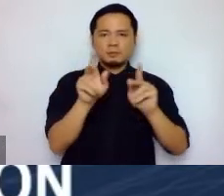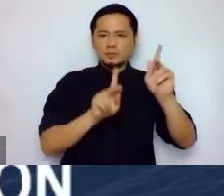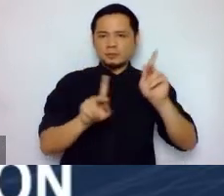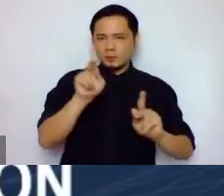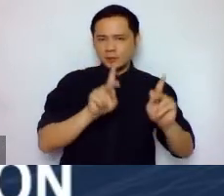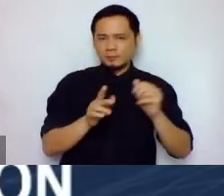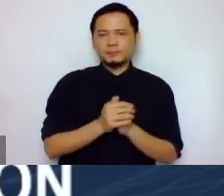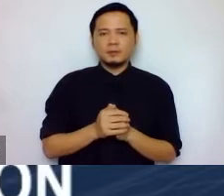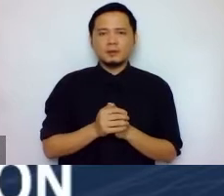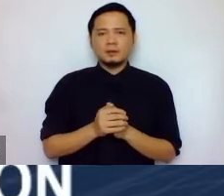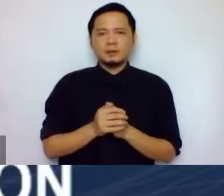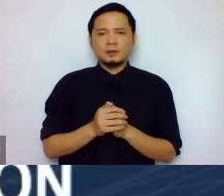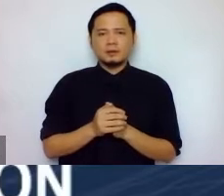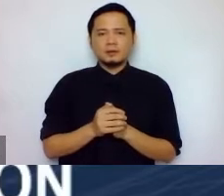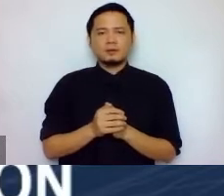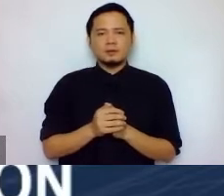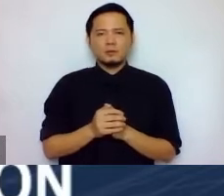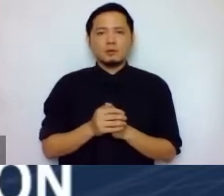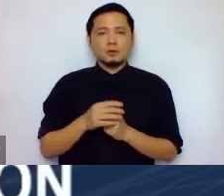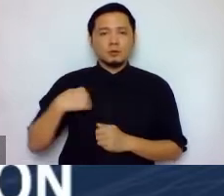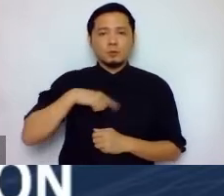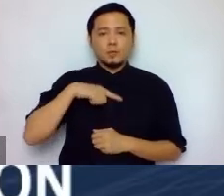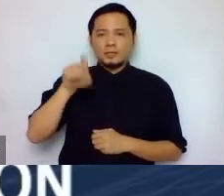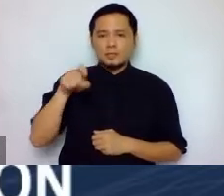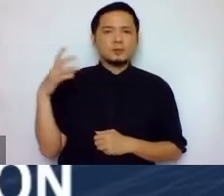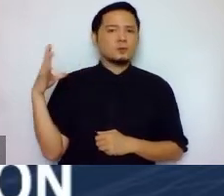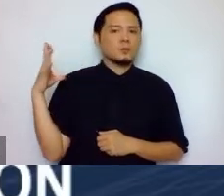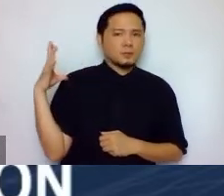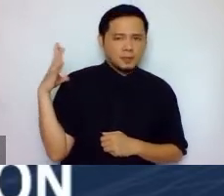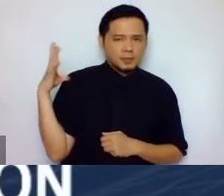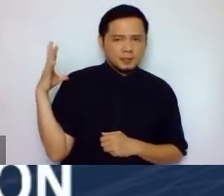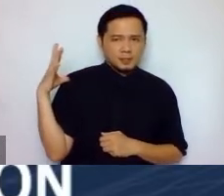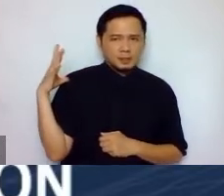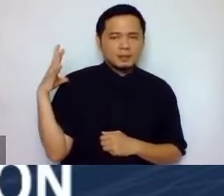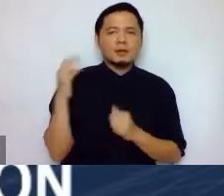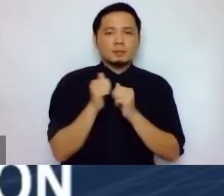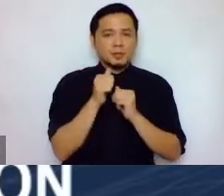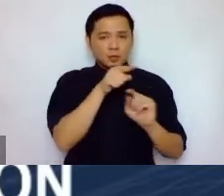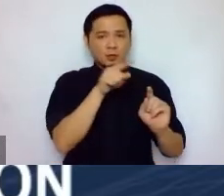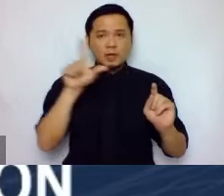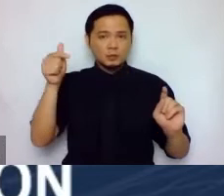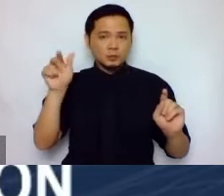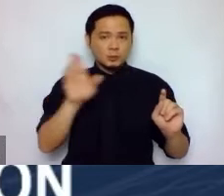So let’s wait on when our local government will have available vaccines.